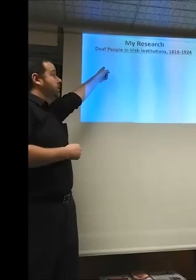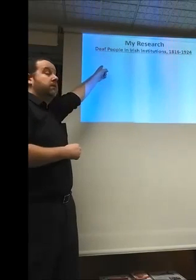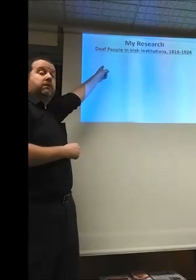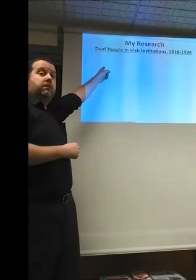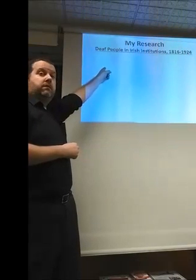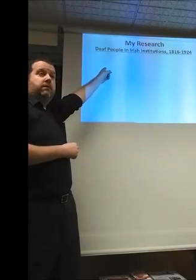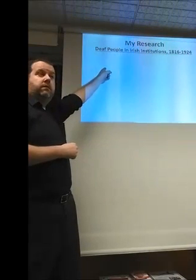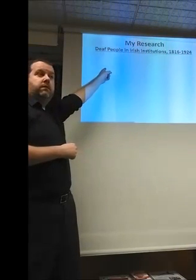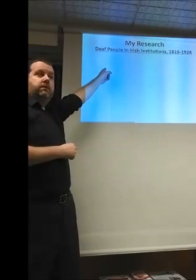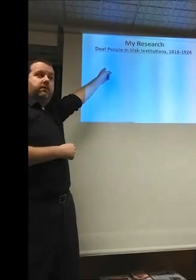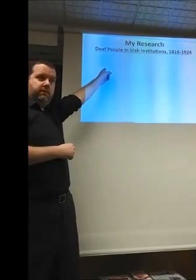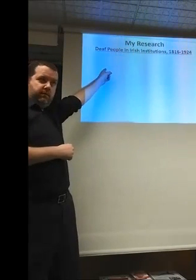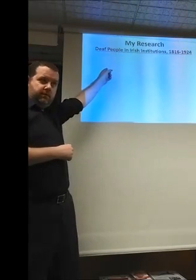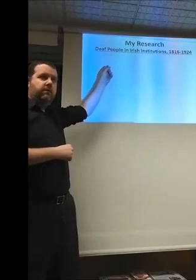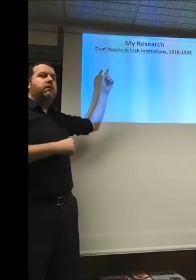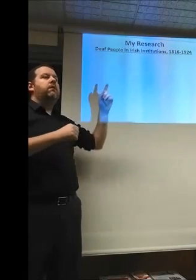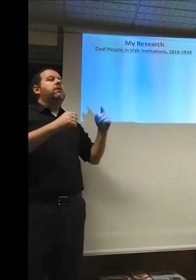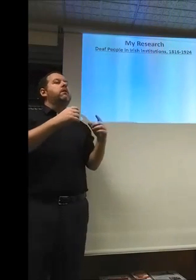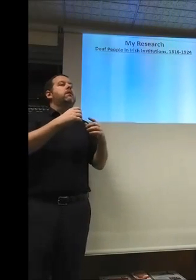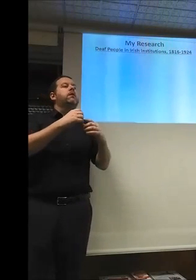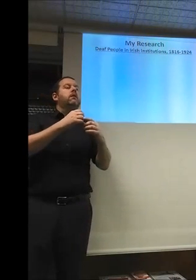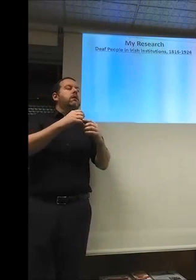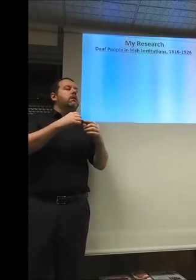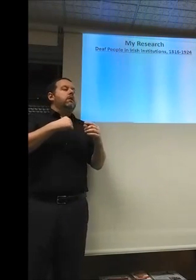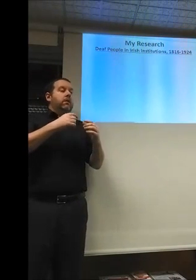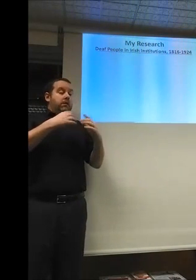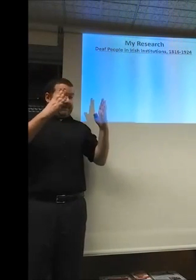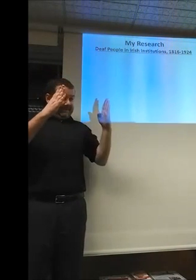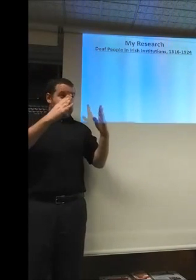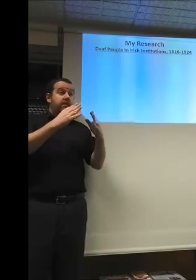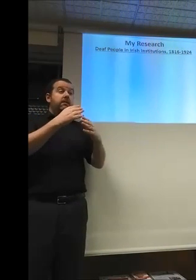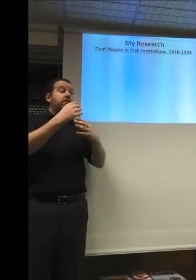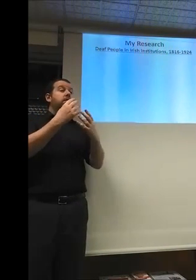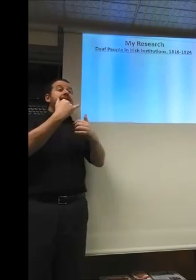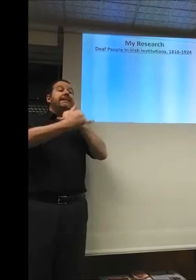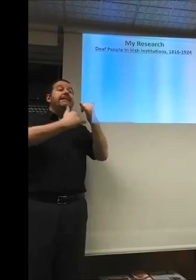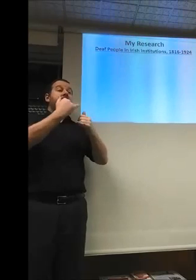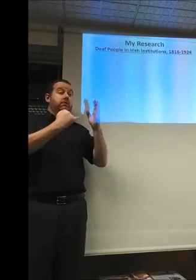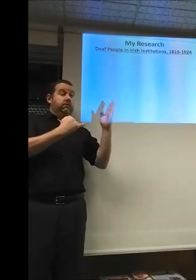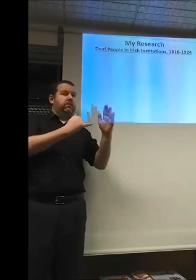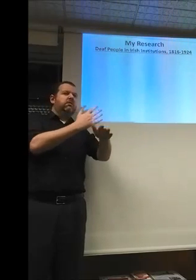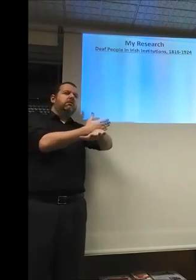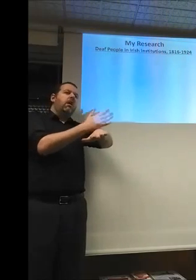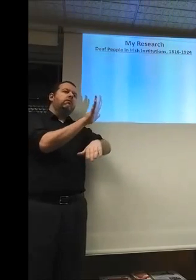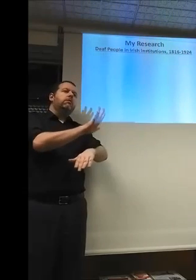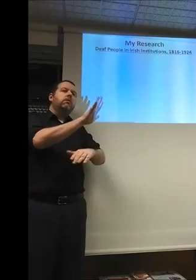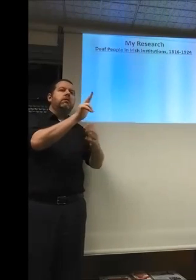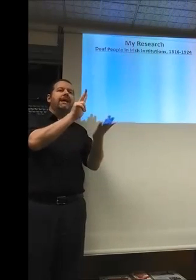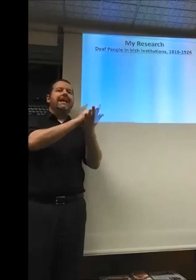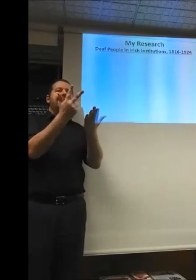So this is what I’m studying, specifically deaf people in Irish institutions, starting